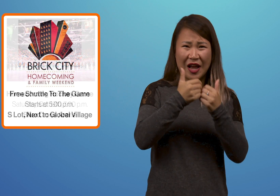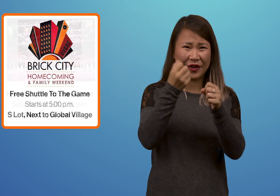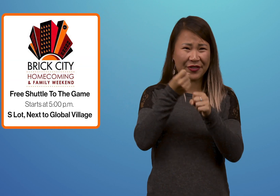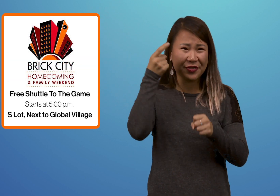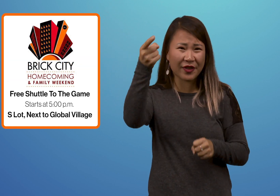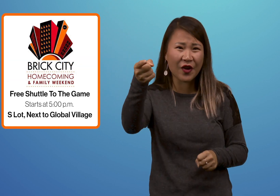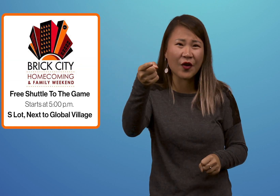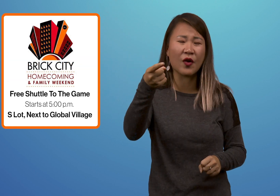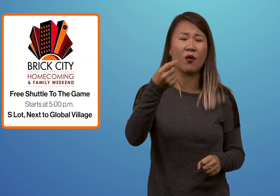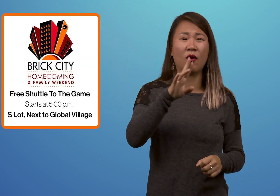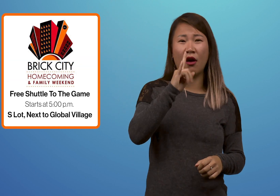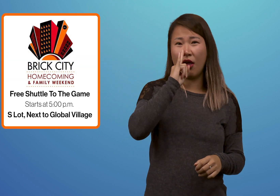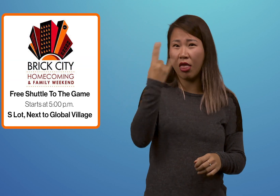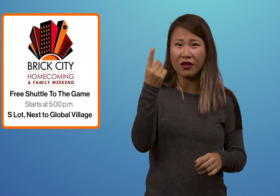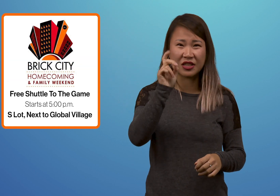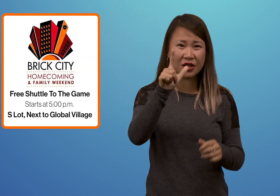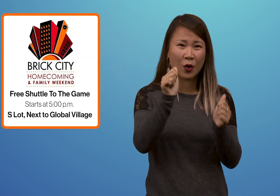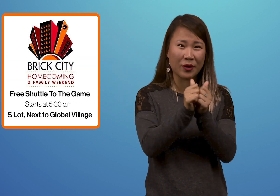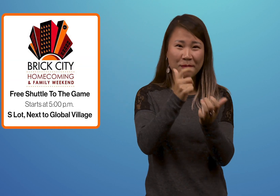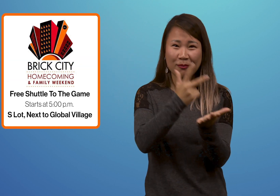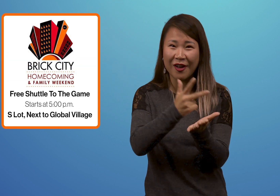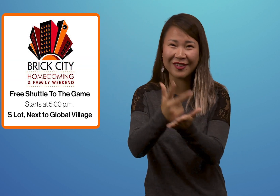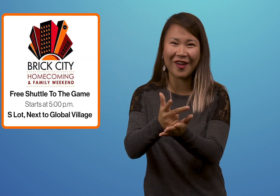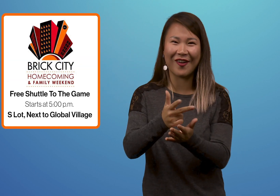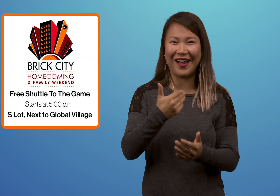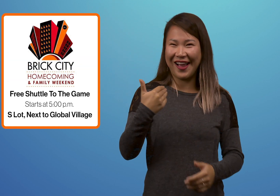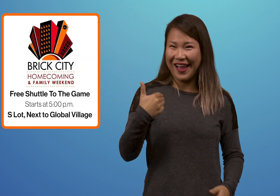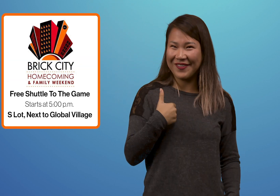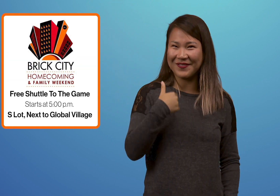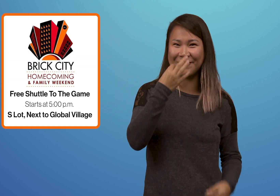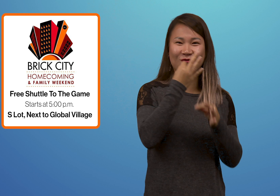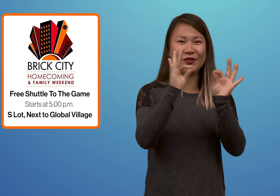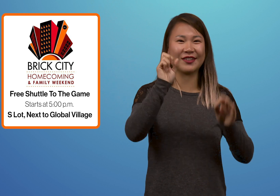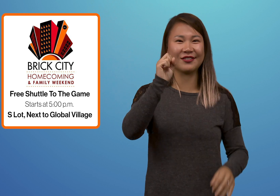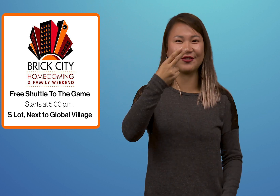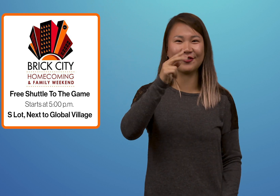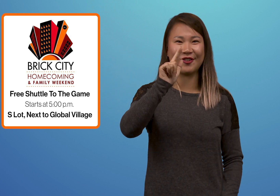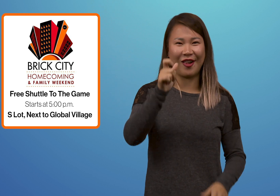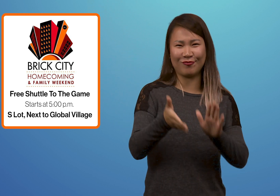If you’re not sure how to get there or don’t want to deal with parking,